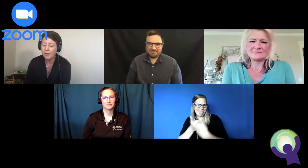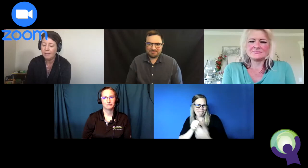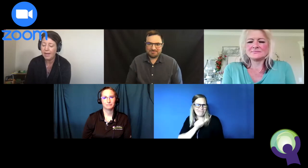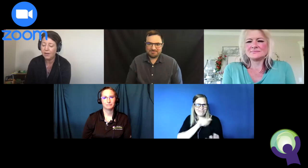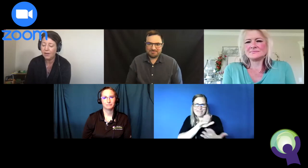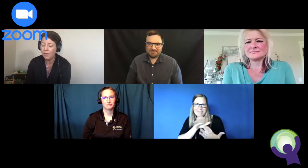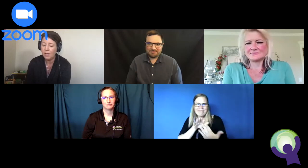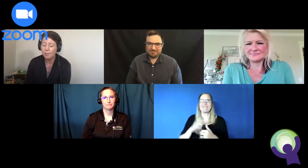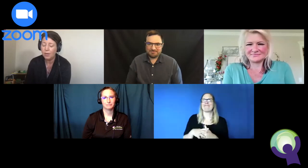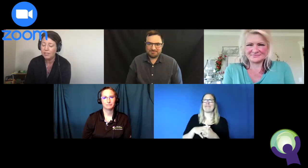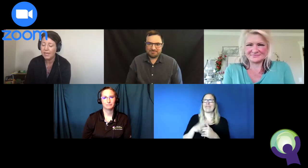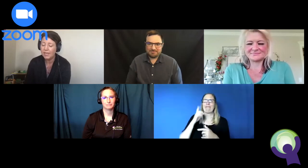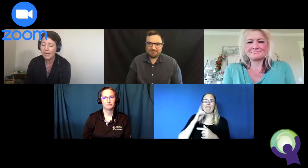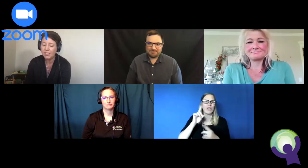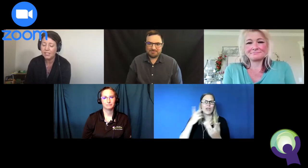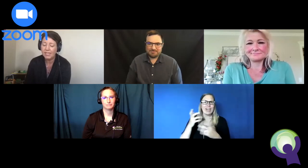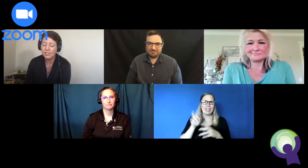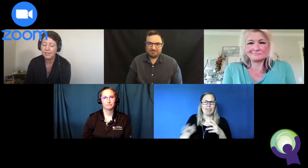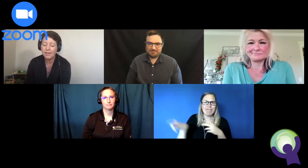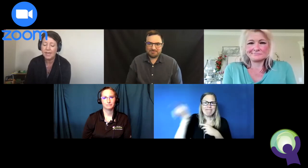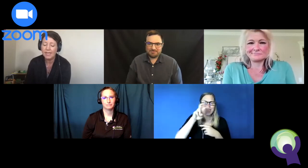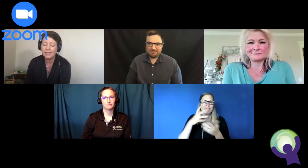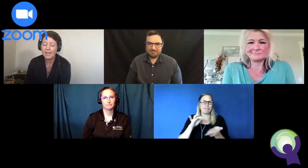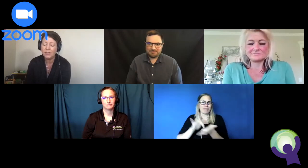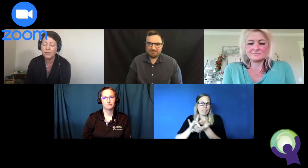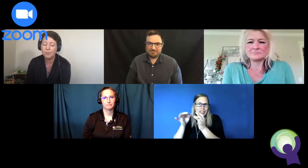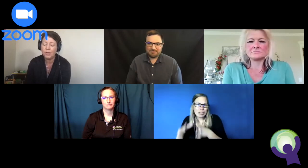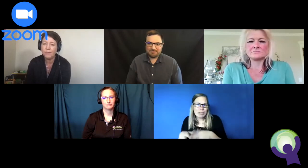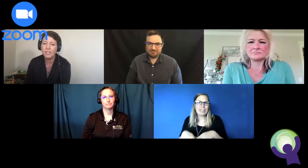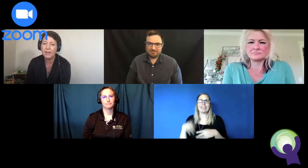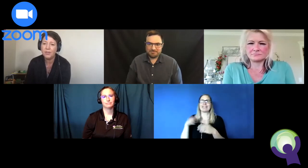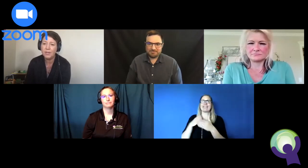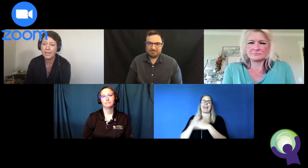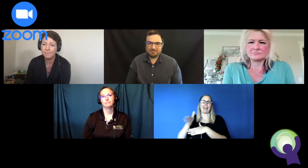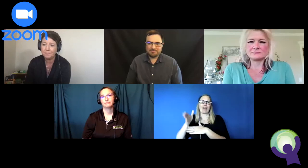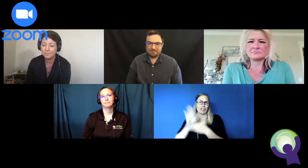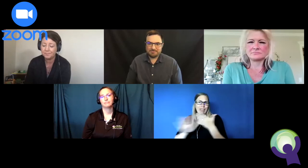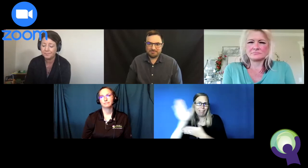including medical, post-secondary education and staff interpreter for Deaf Unity.